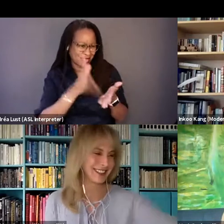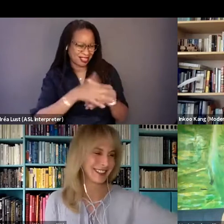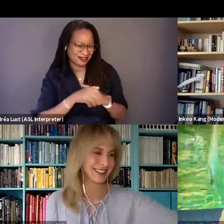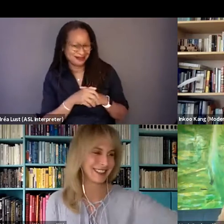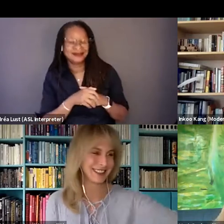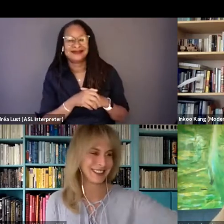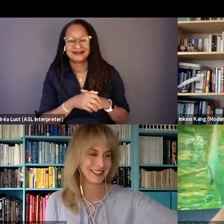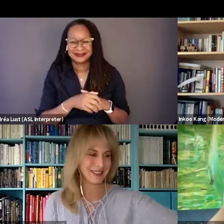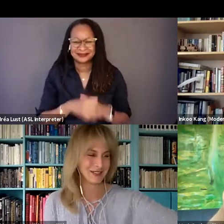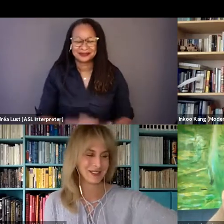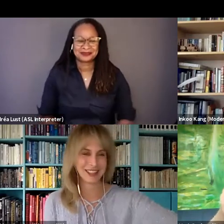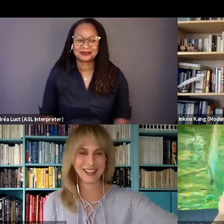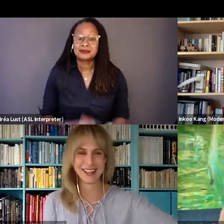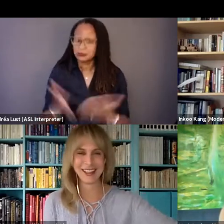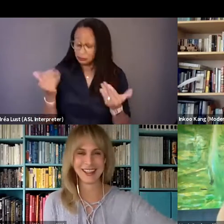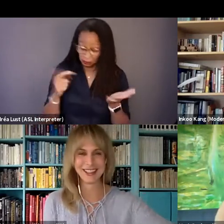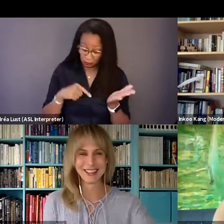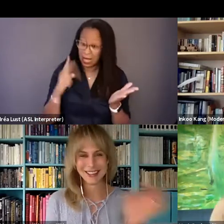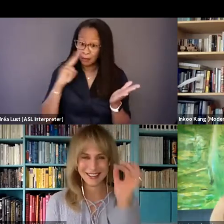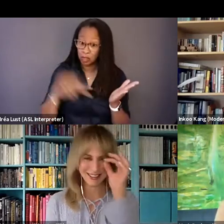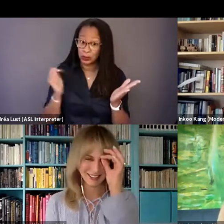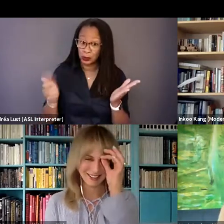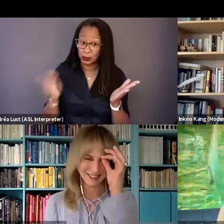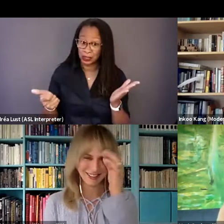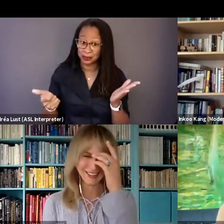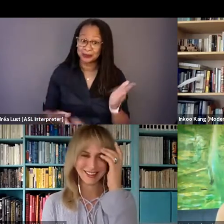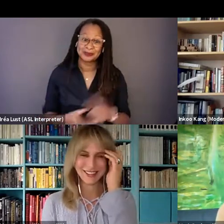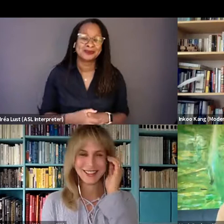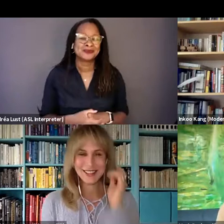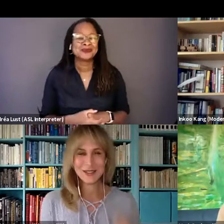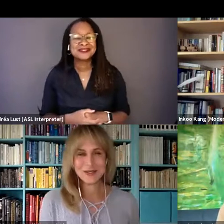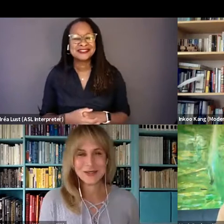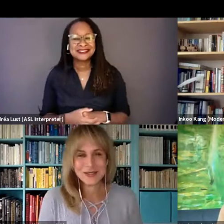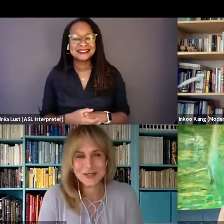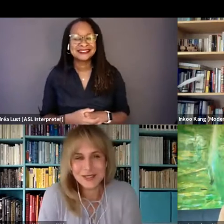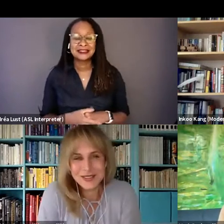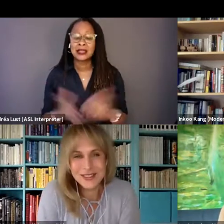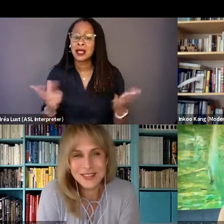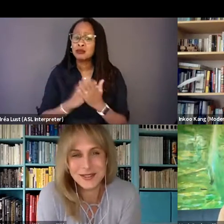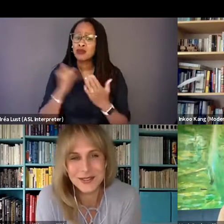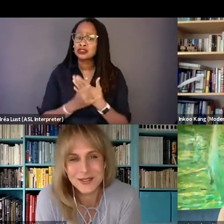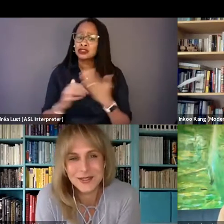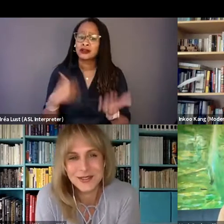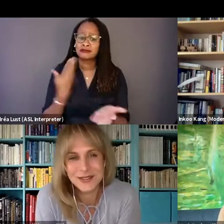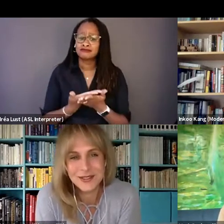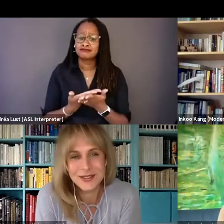Good, make it quick. So how did this project arise? Who was the person who was like,